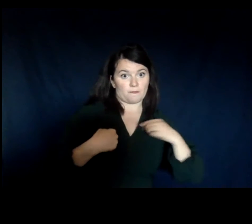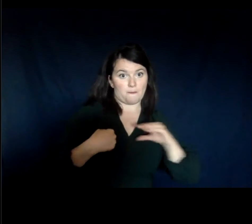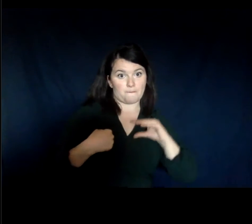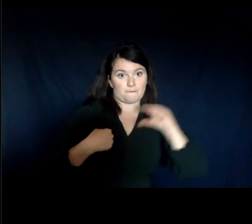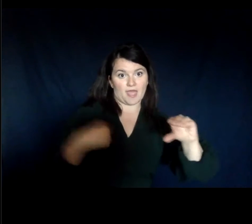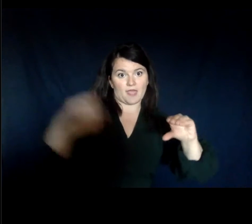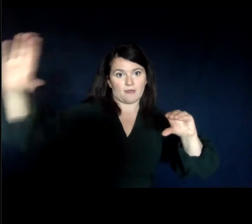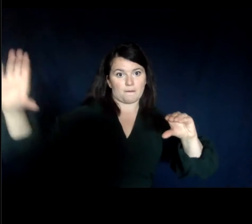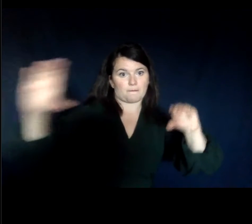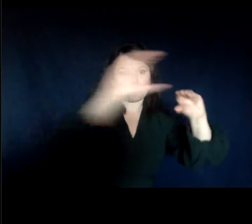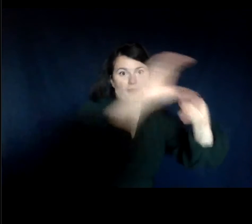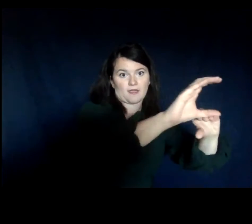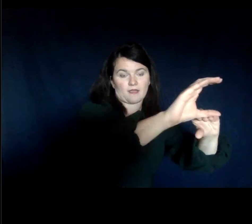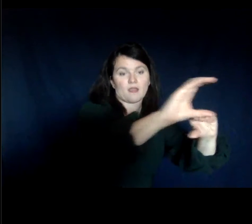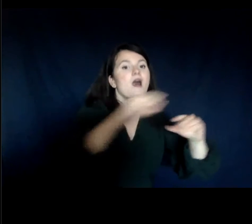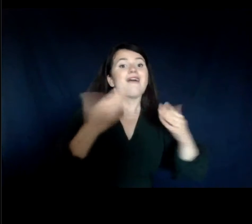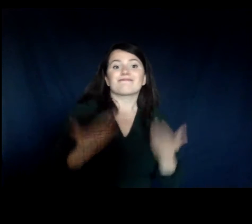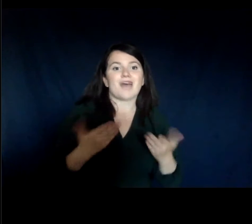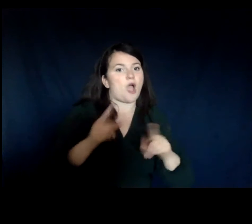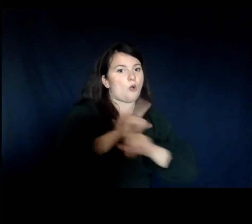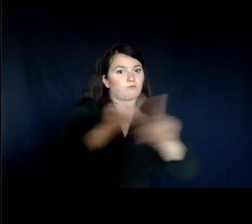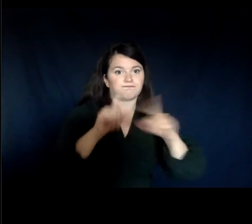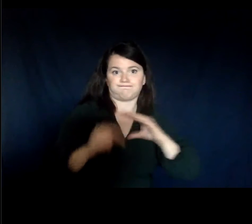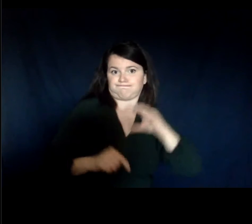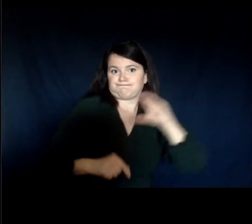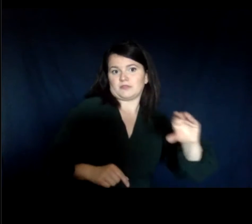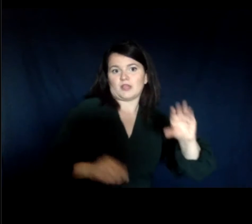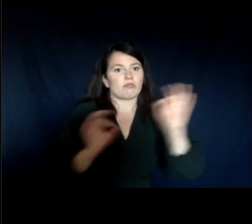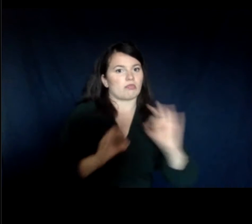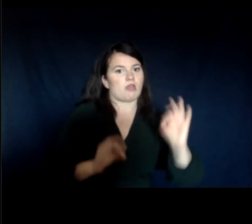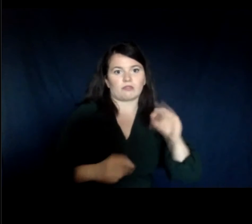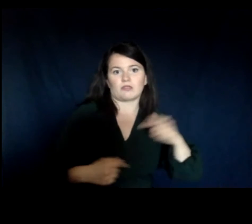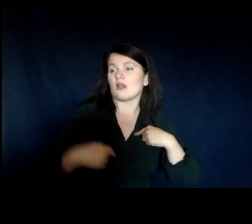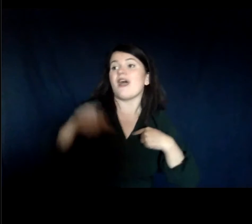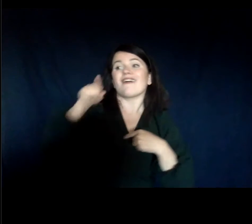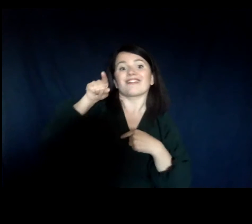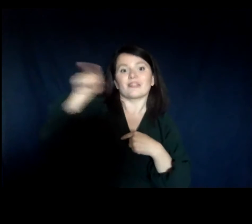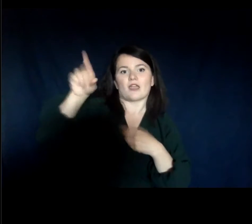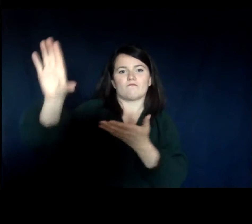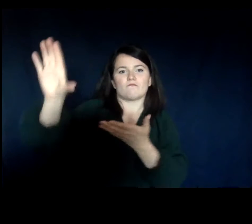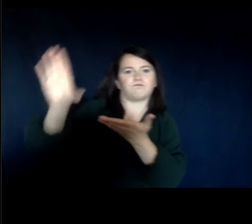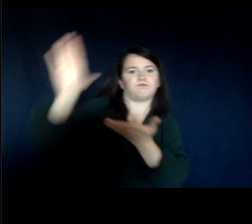For example, if the financial rate is up to 75%